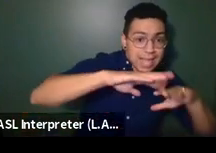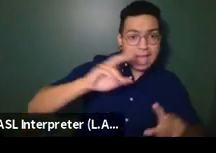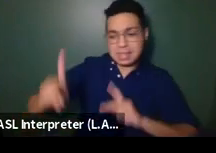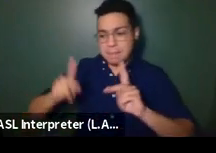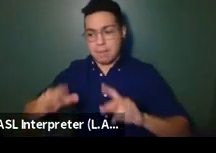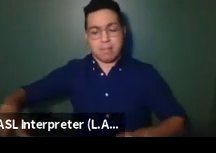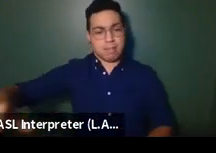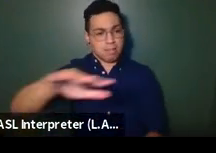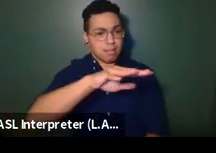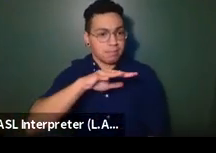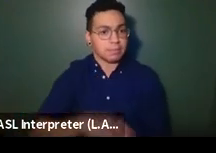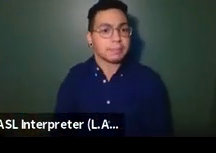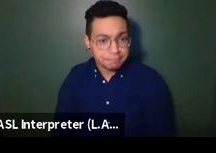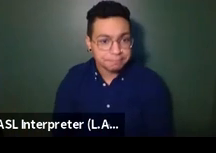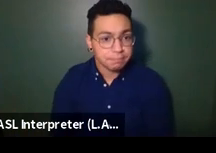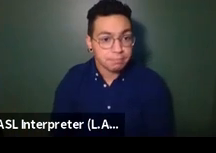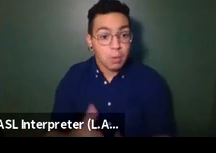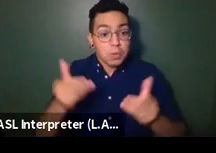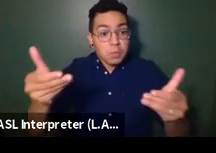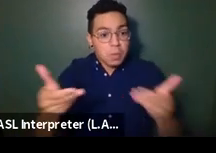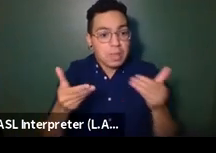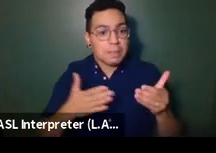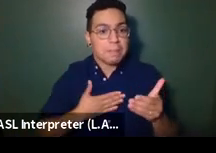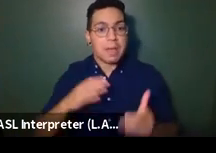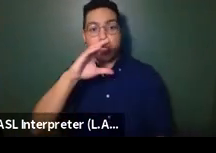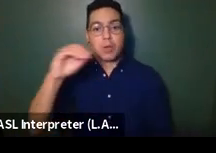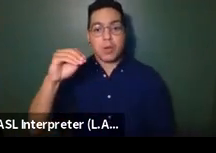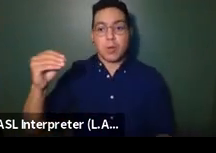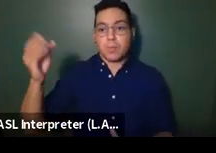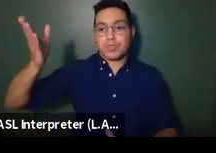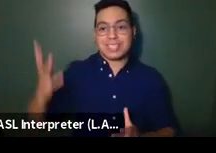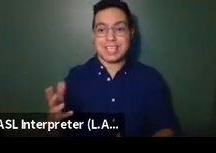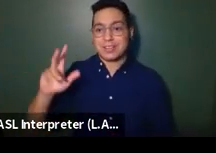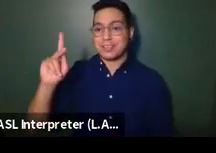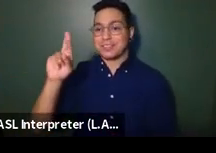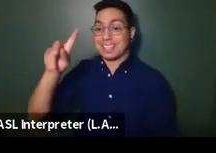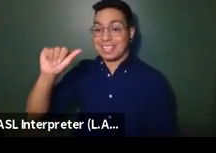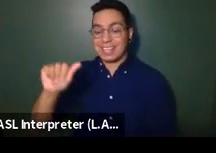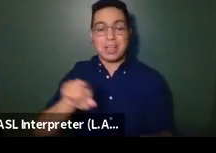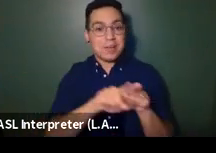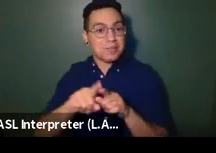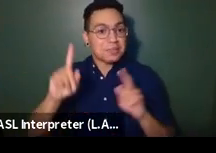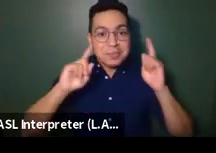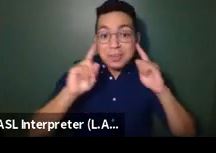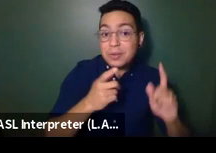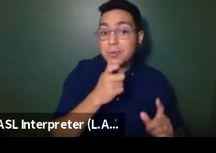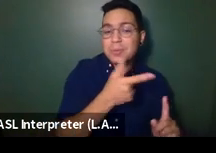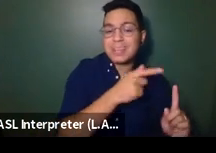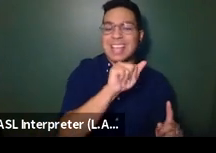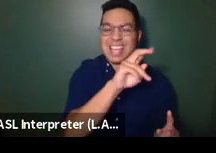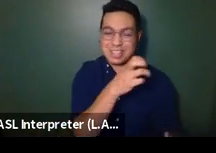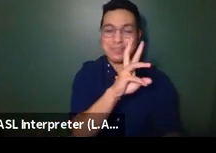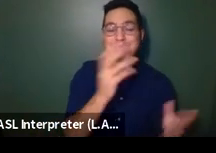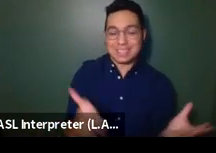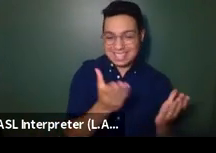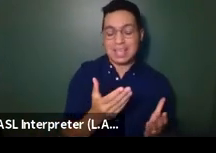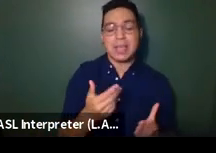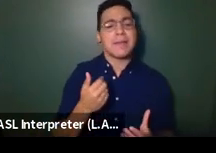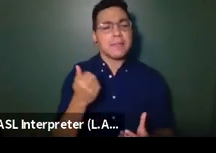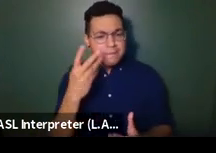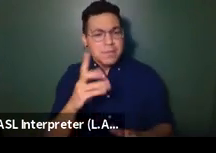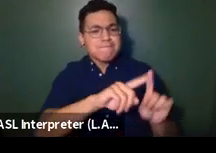ESD 189 - Amy Colburn: I want to welcome my co presenter Christina, you also heard from Andrew Hickman, just a minute ago. And we have some other folks from around the state here supporting